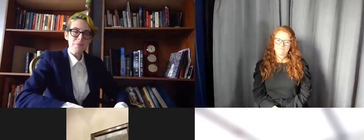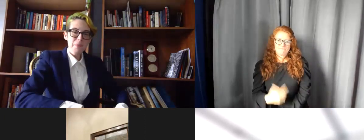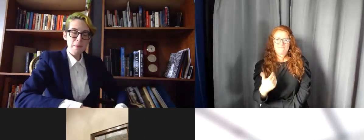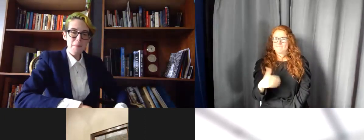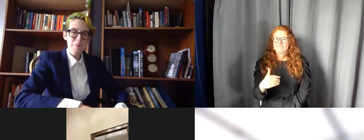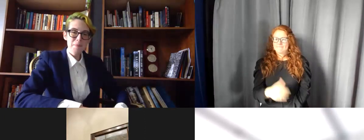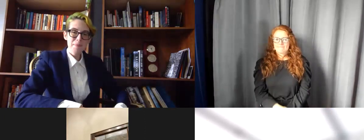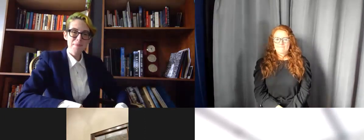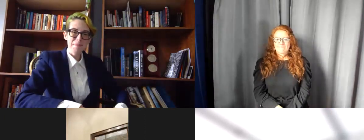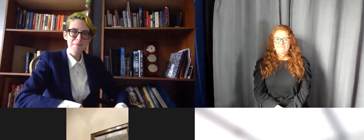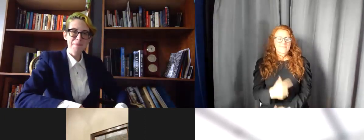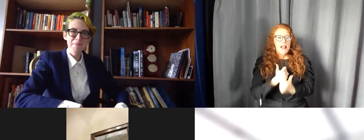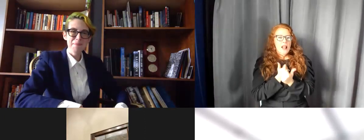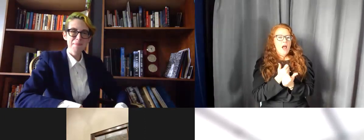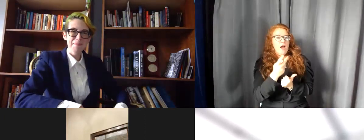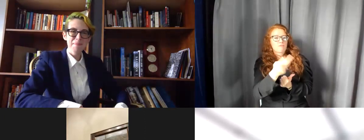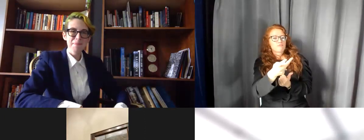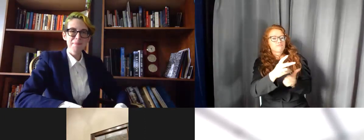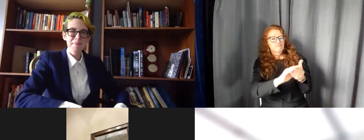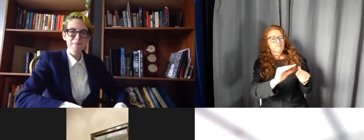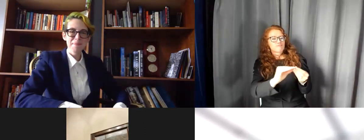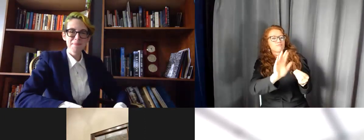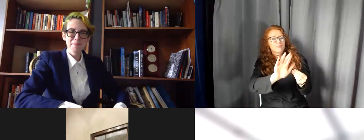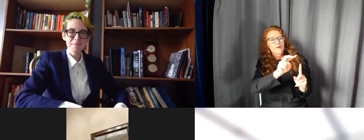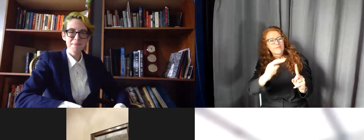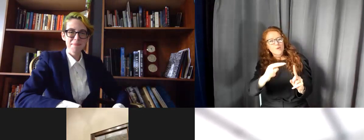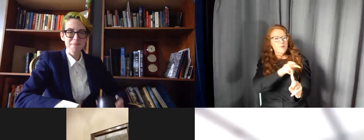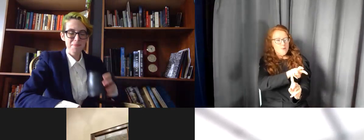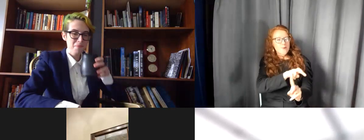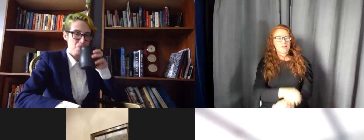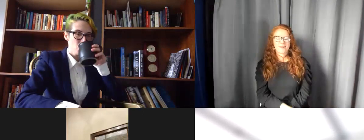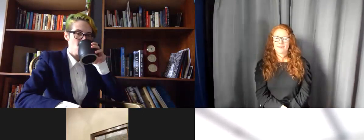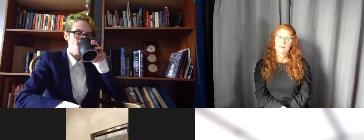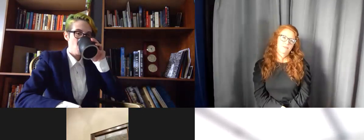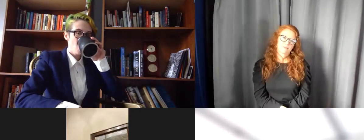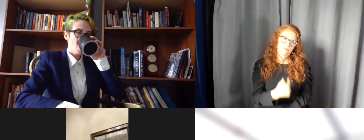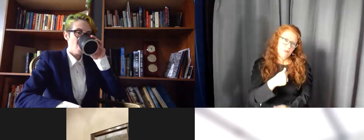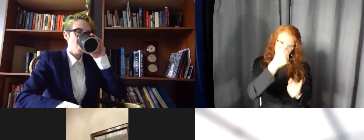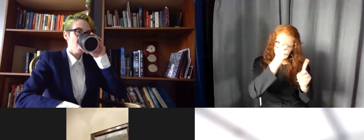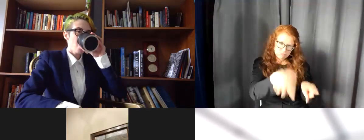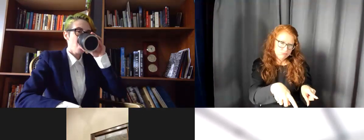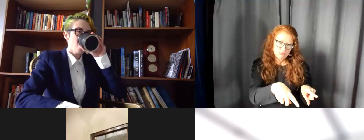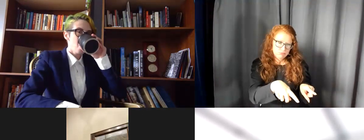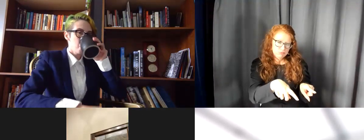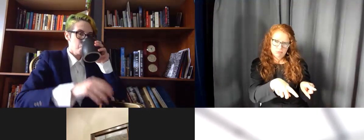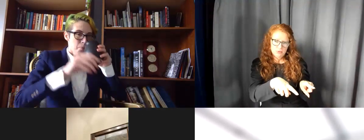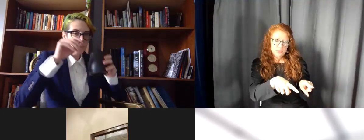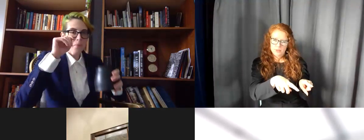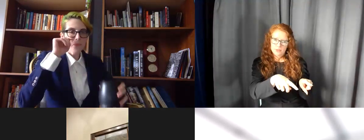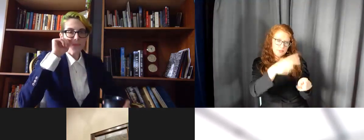Jordan Radford: Your your perceptions I Jordan Radford: I totally agree. There is so much that you can